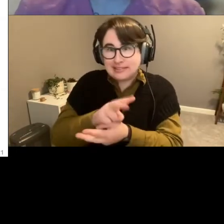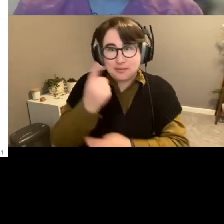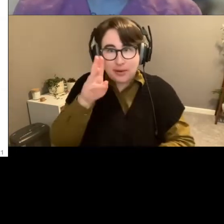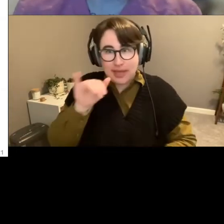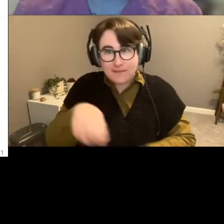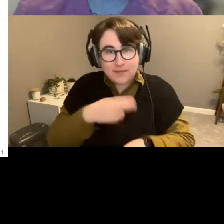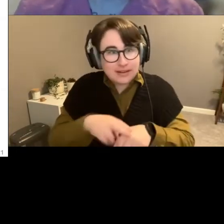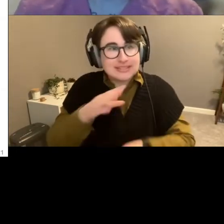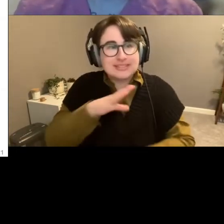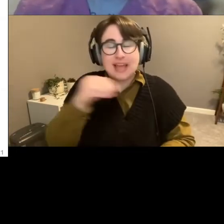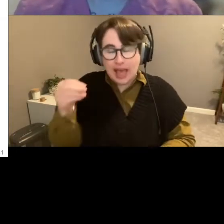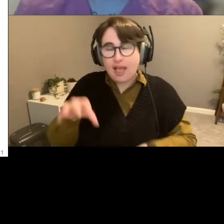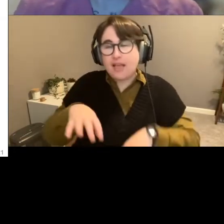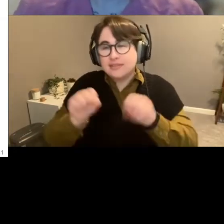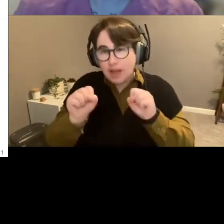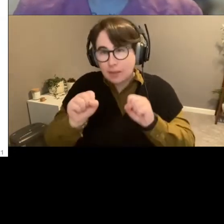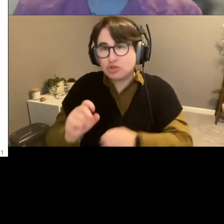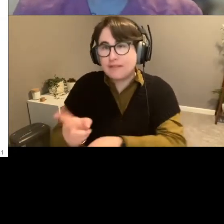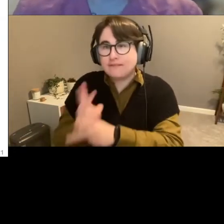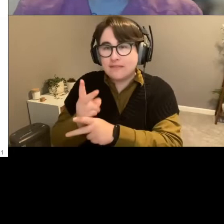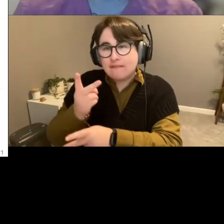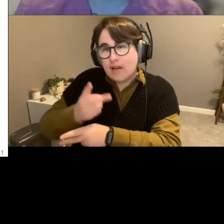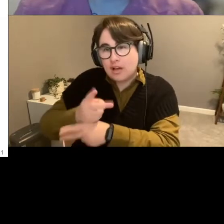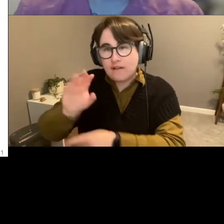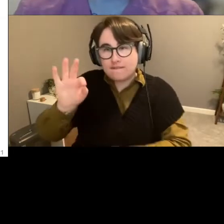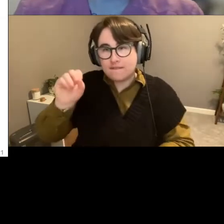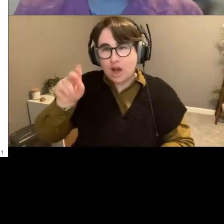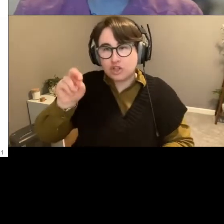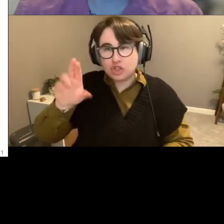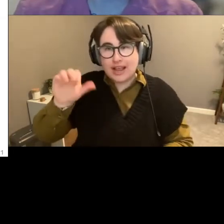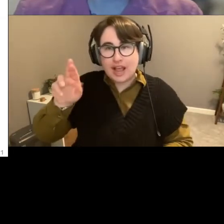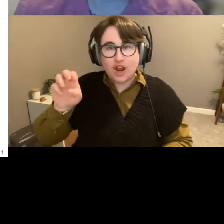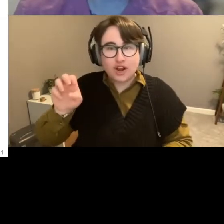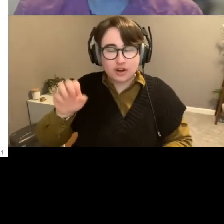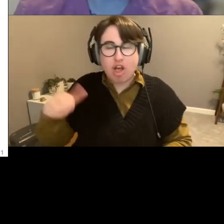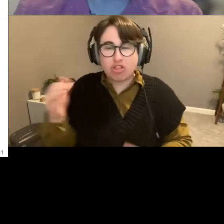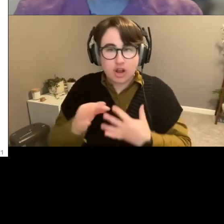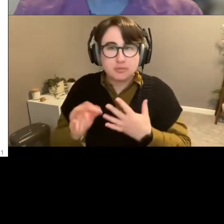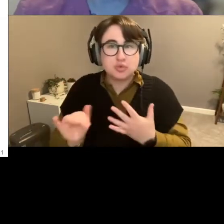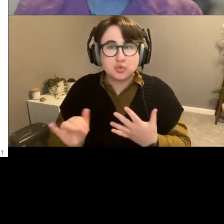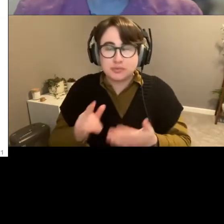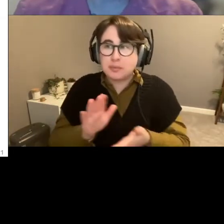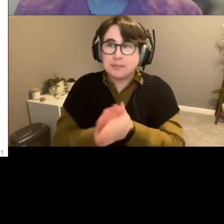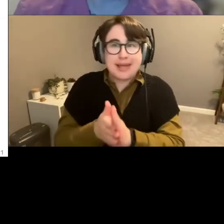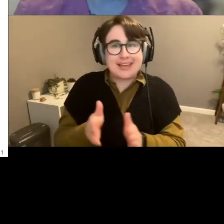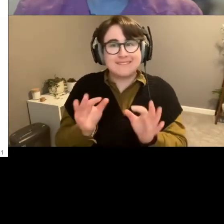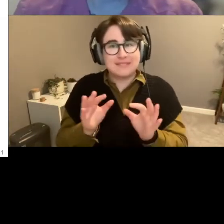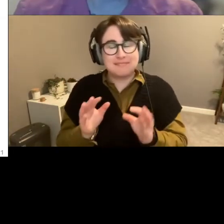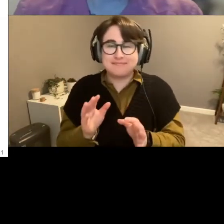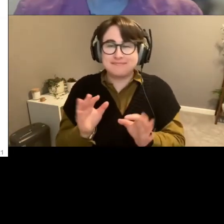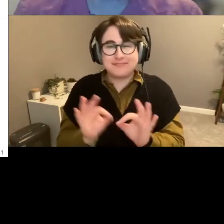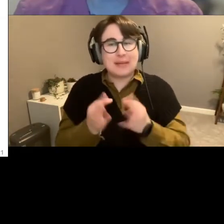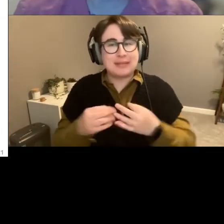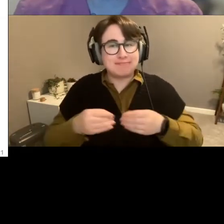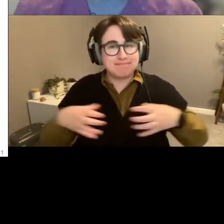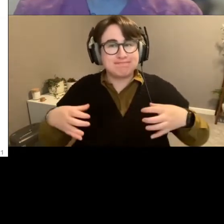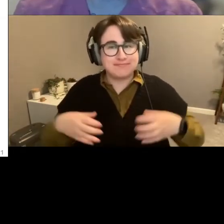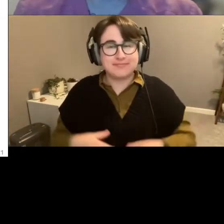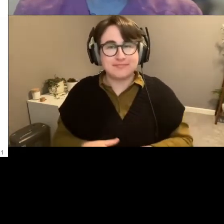can be other options that people can plan families and be able to have the parenthood that they are seeking.